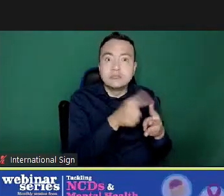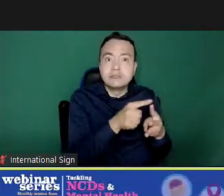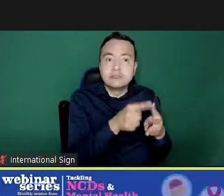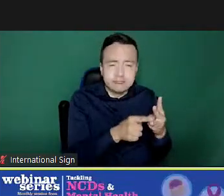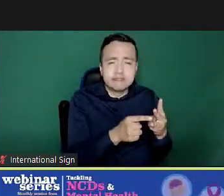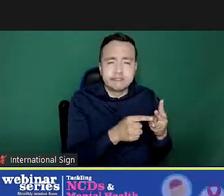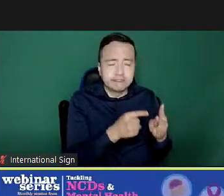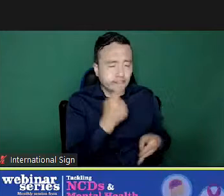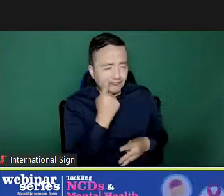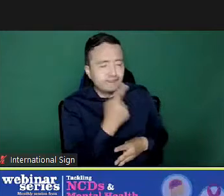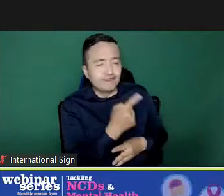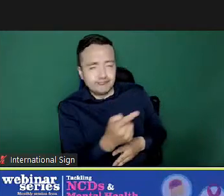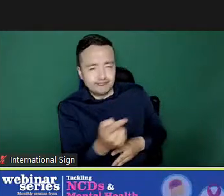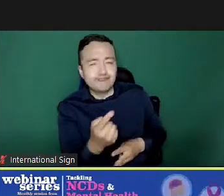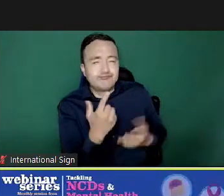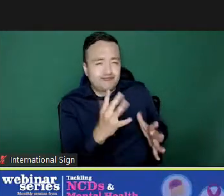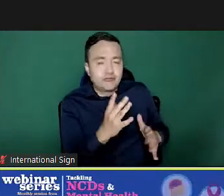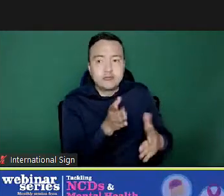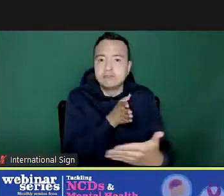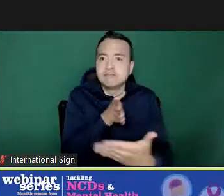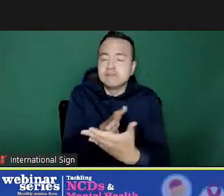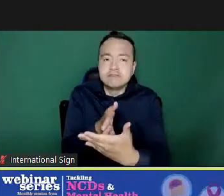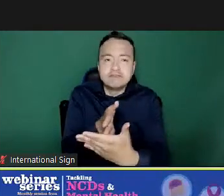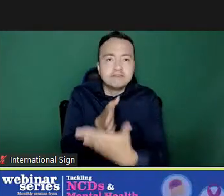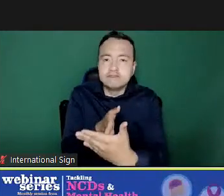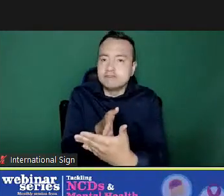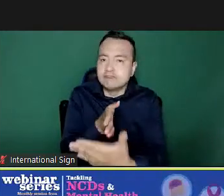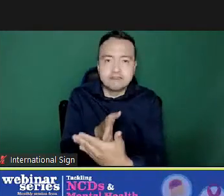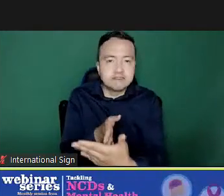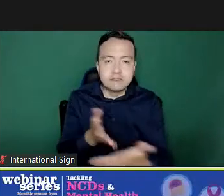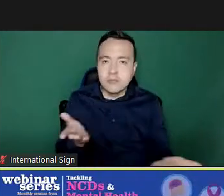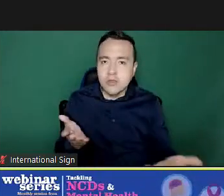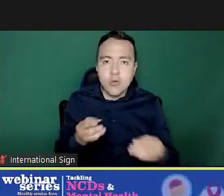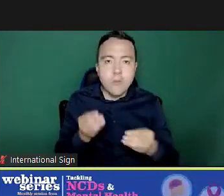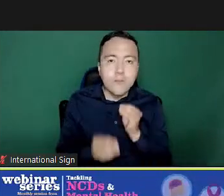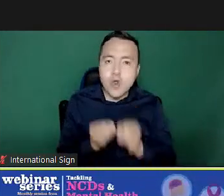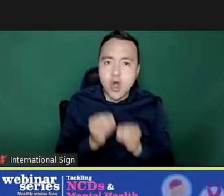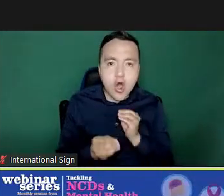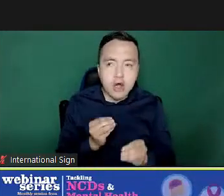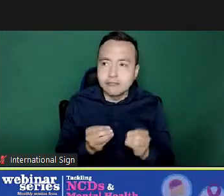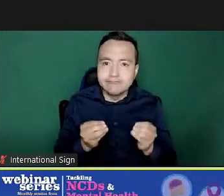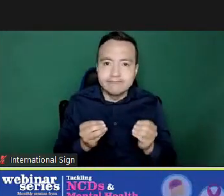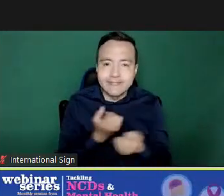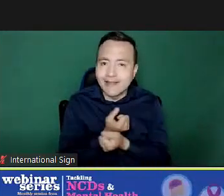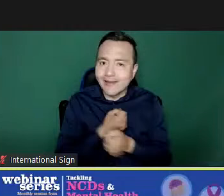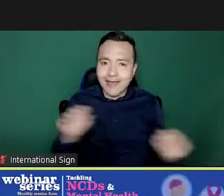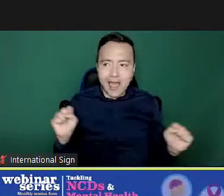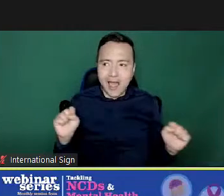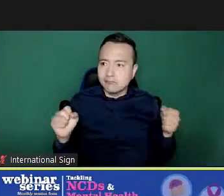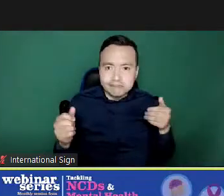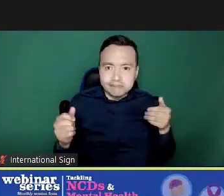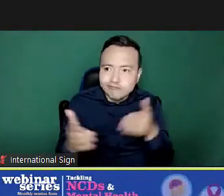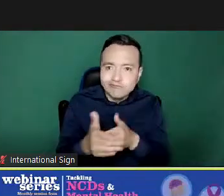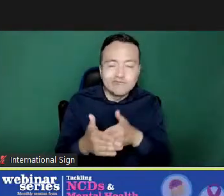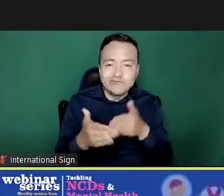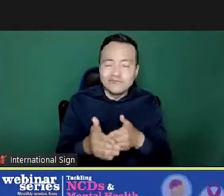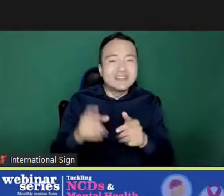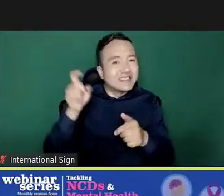And we really must find a way forward, to remove these structural barriers. Additionally, knowledge is poor.